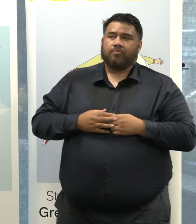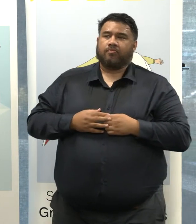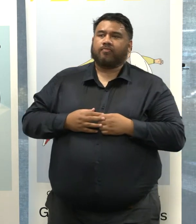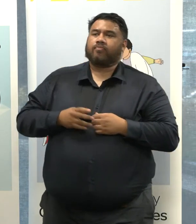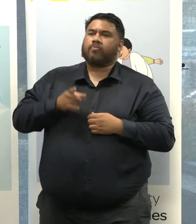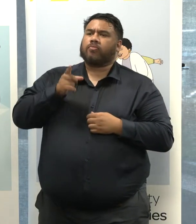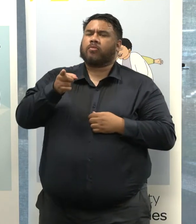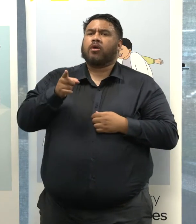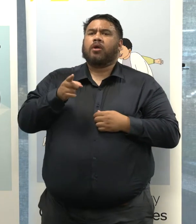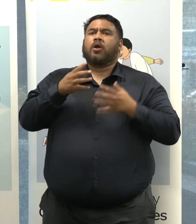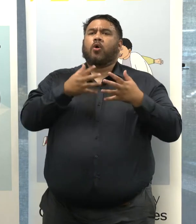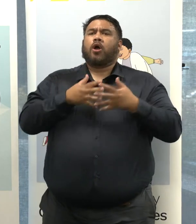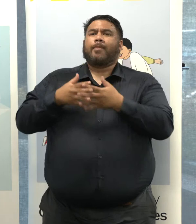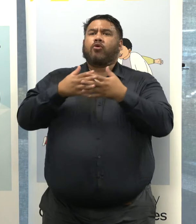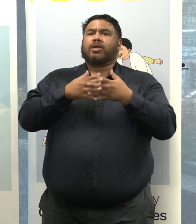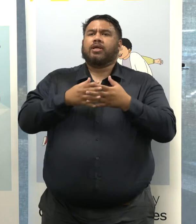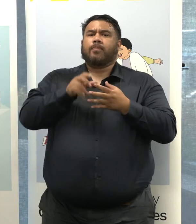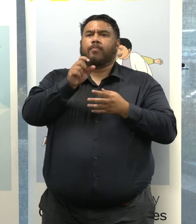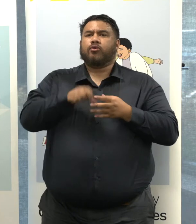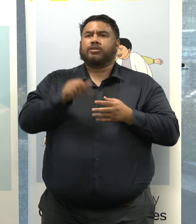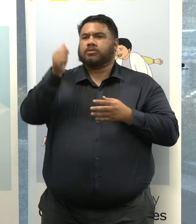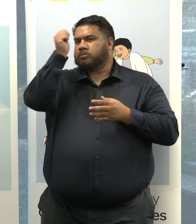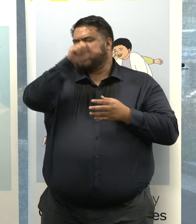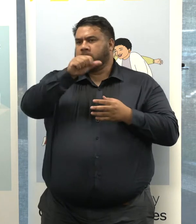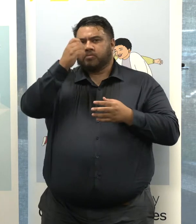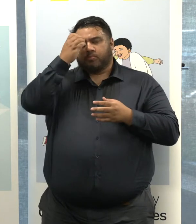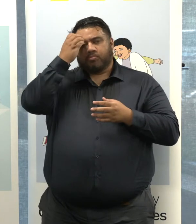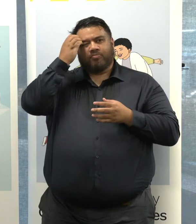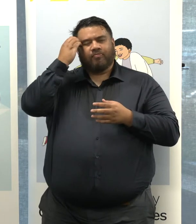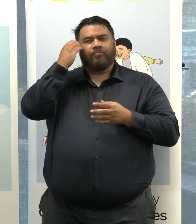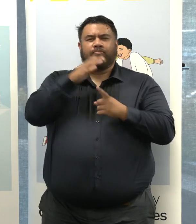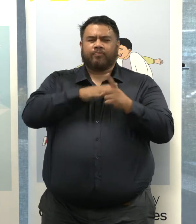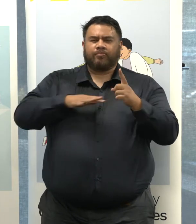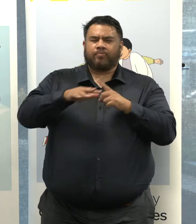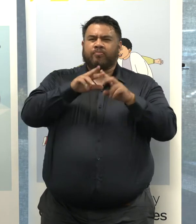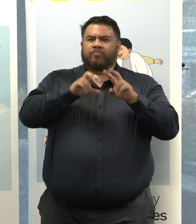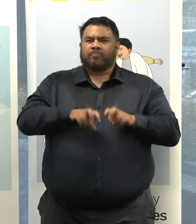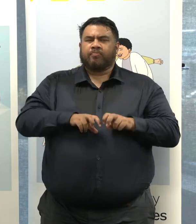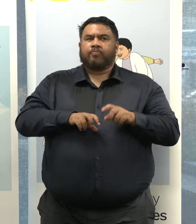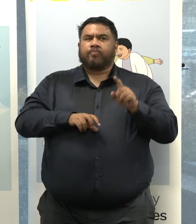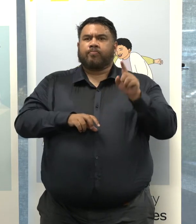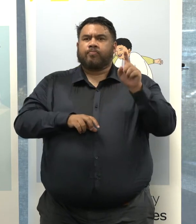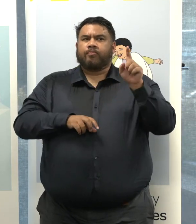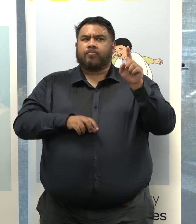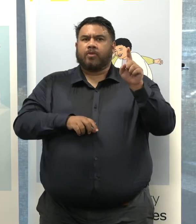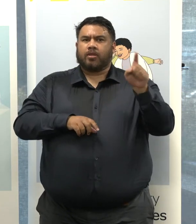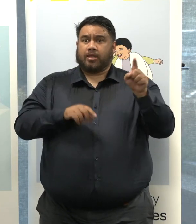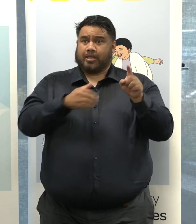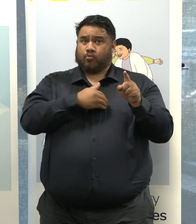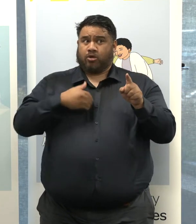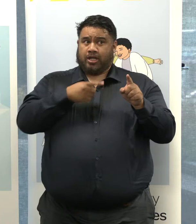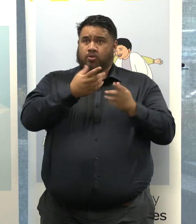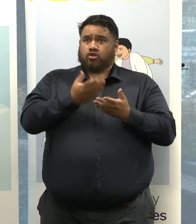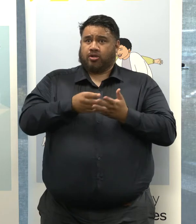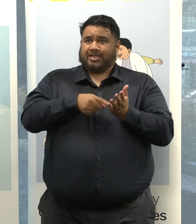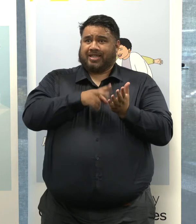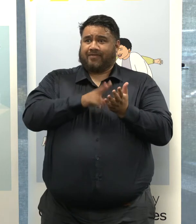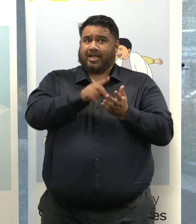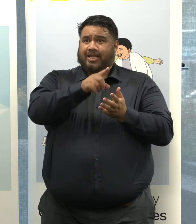in other countries, our whole genome sequencing has shown that it has taken over as the dominant sub variant.